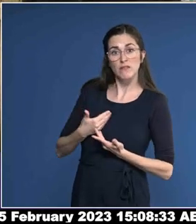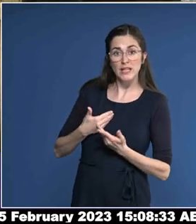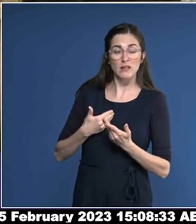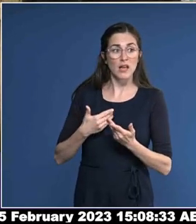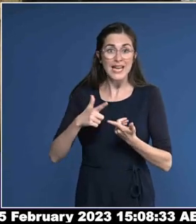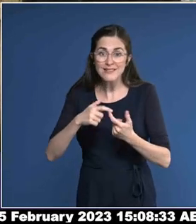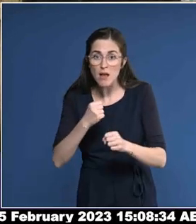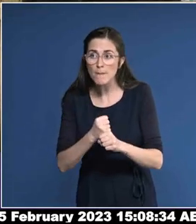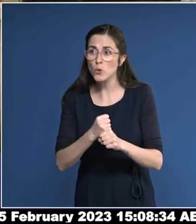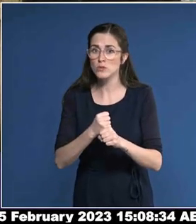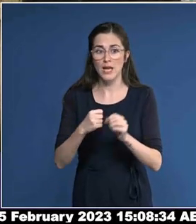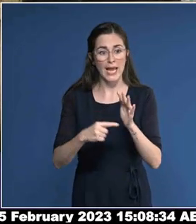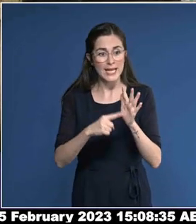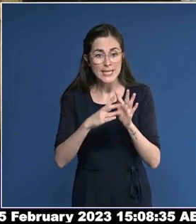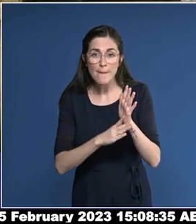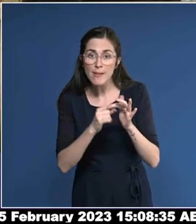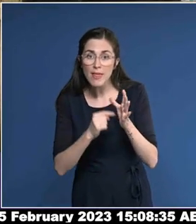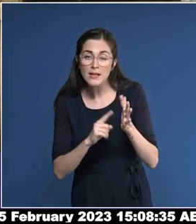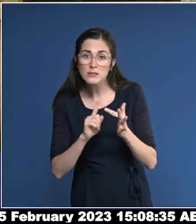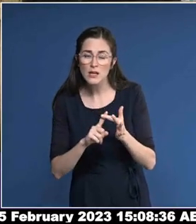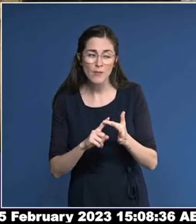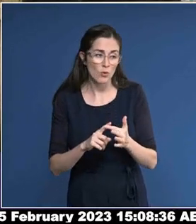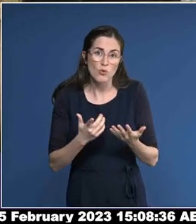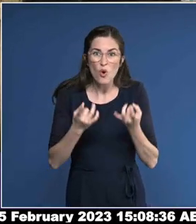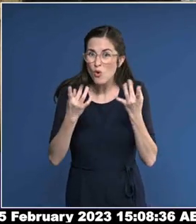like, we have a whole lot of resource out there. We actually also have a sector as well.